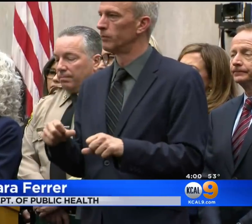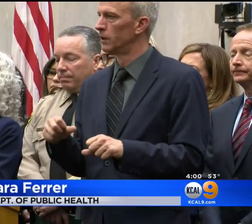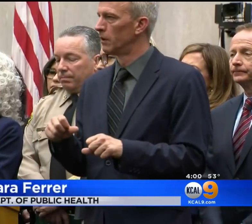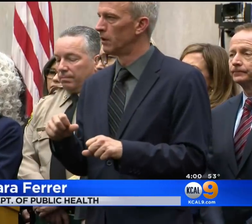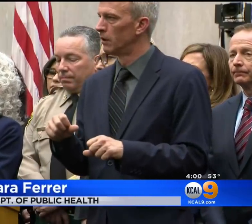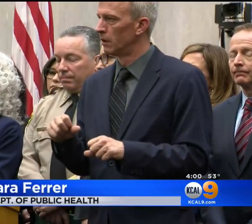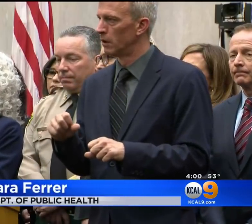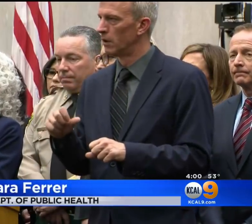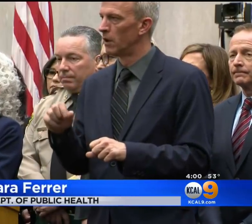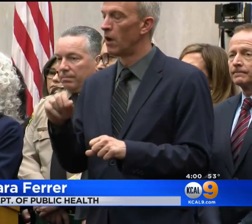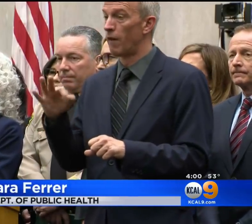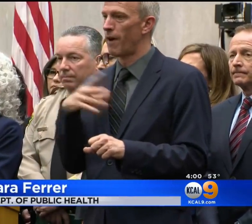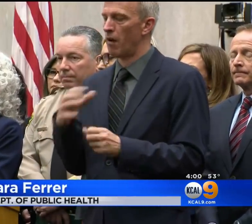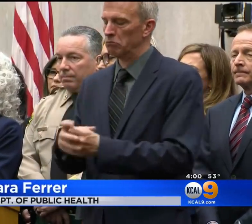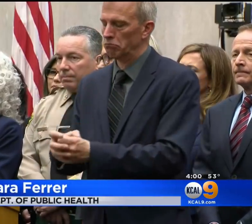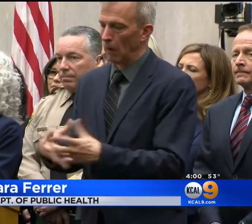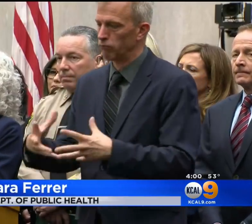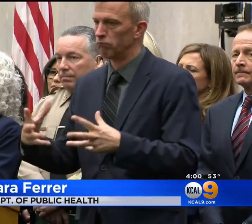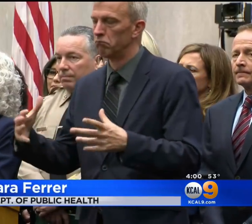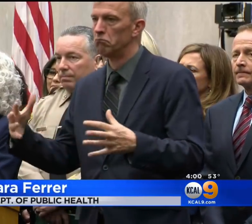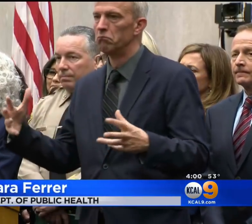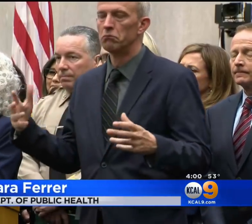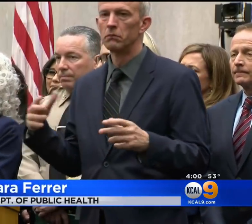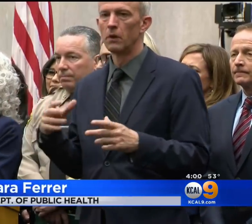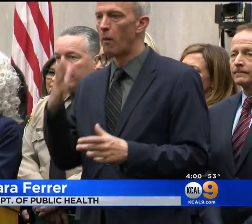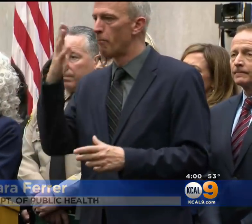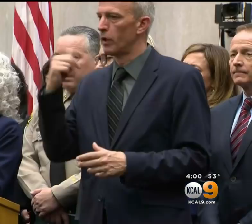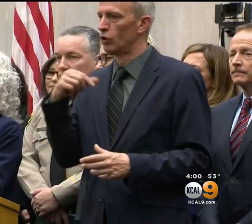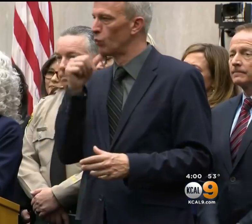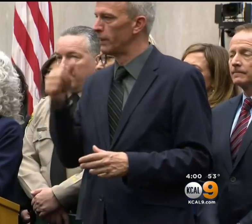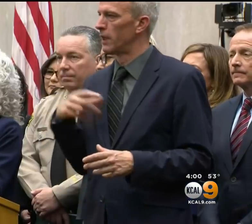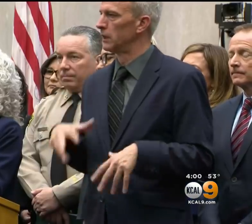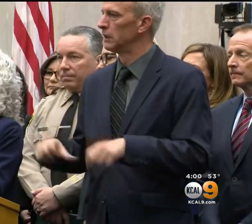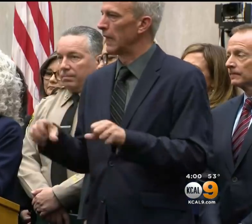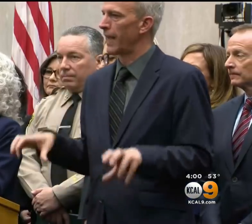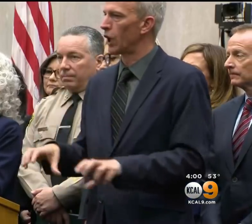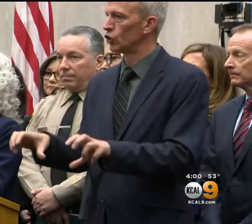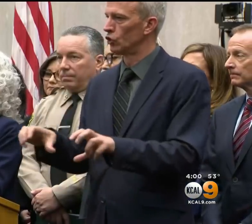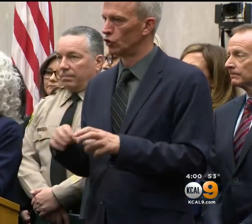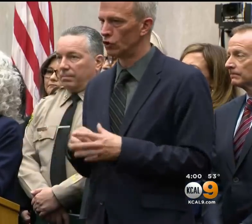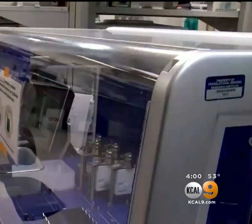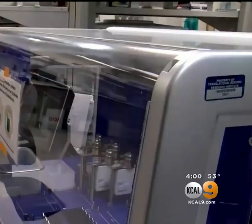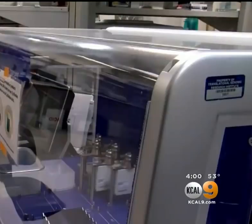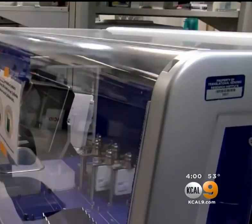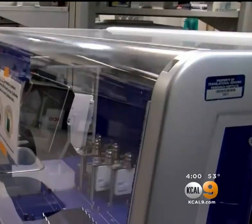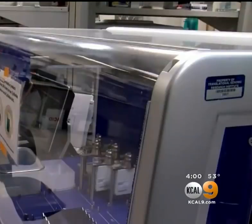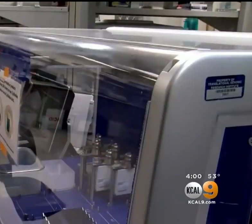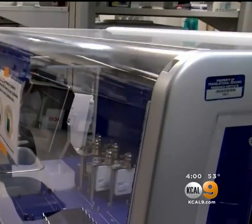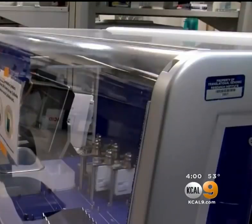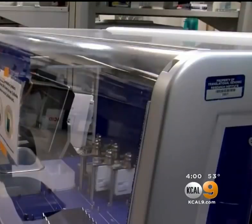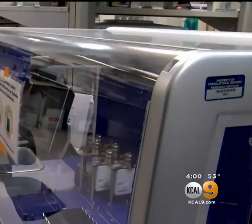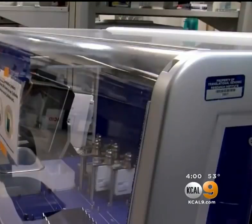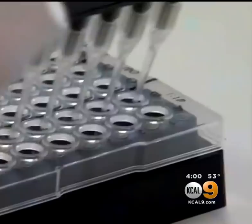TO TRY AS HARD AS POSSIBLE TO REMOVE THE POSSIBILITY FROM L.A.